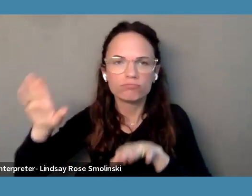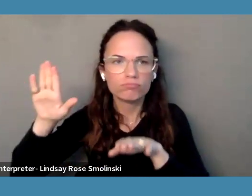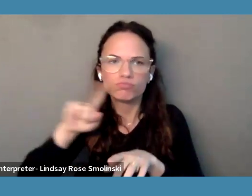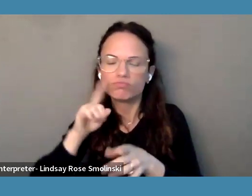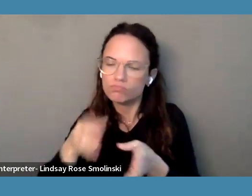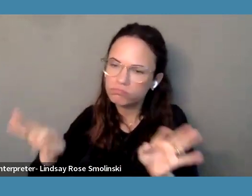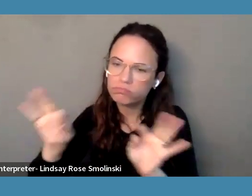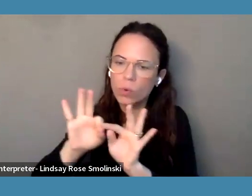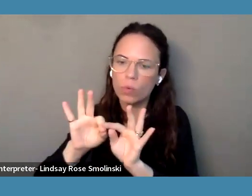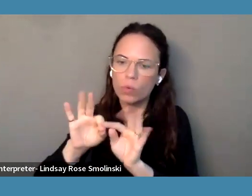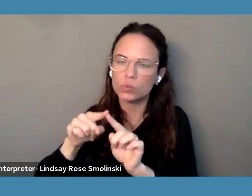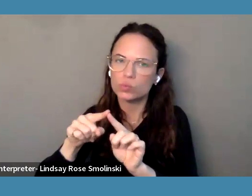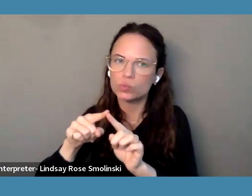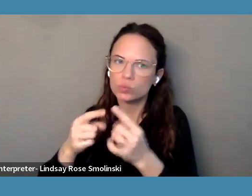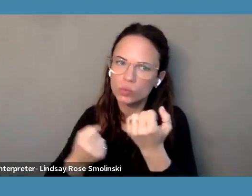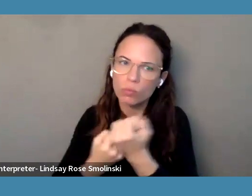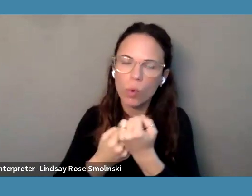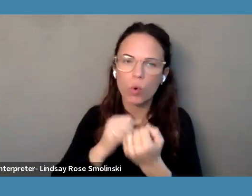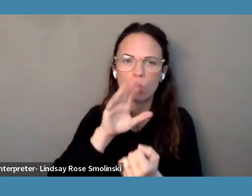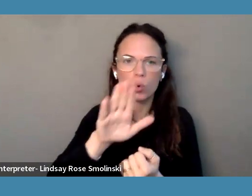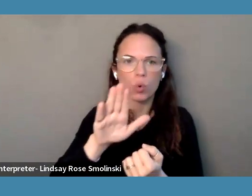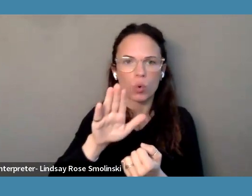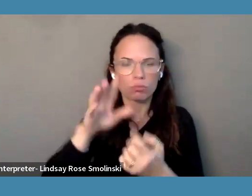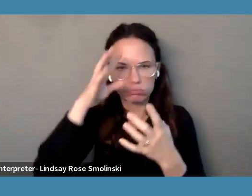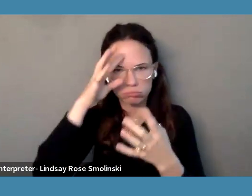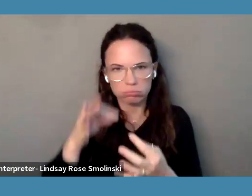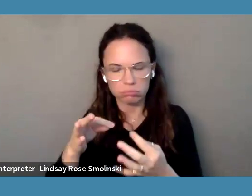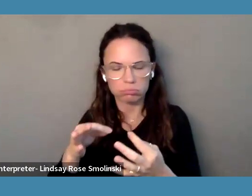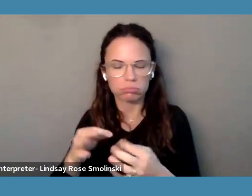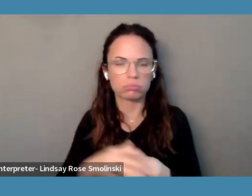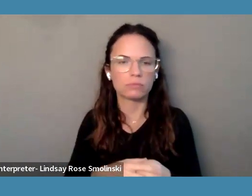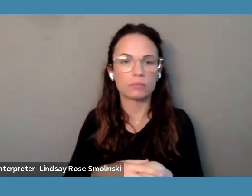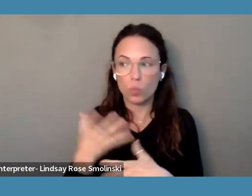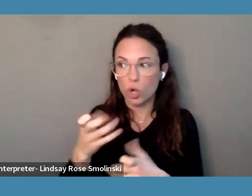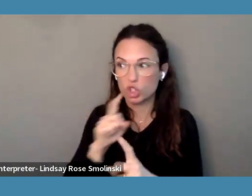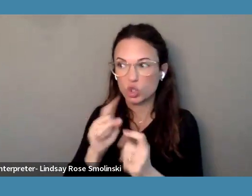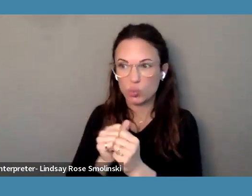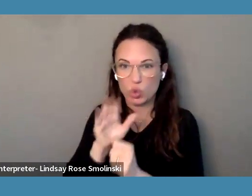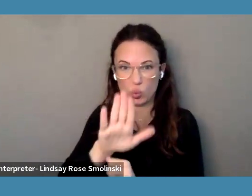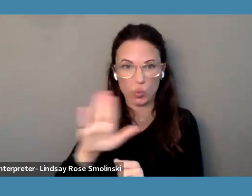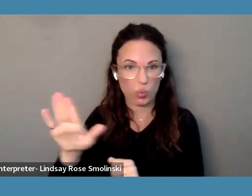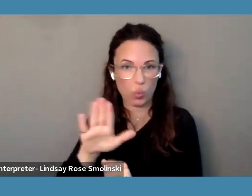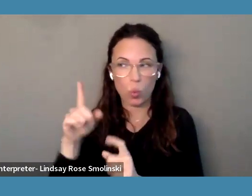to getting a favorable decision, you're gonna wanna talk to those witnesses and you're gonna wanna say,